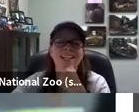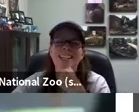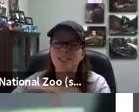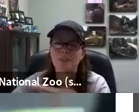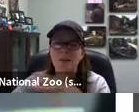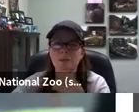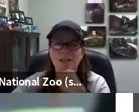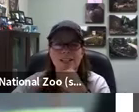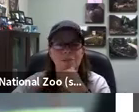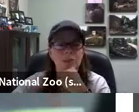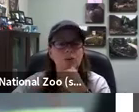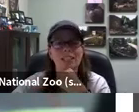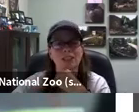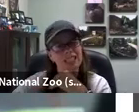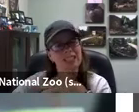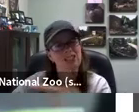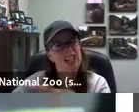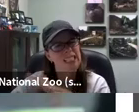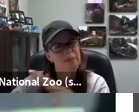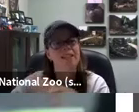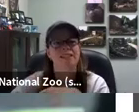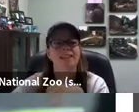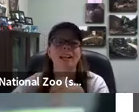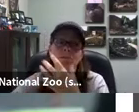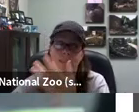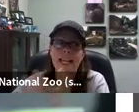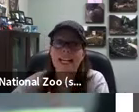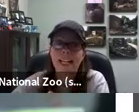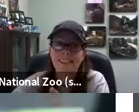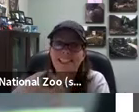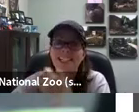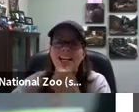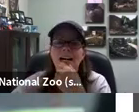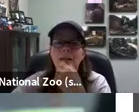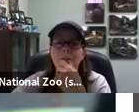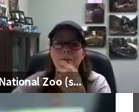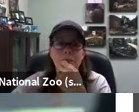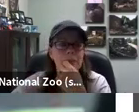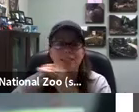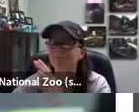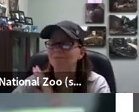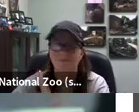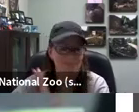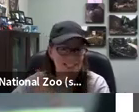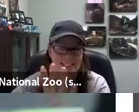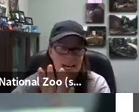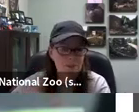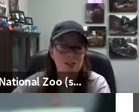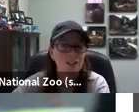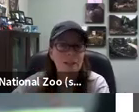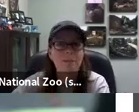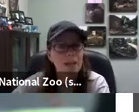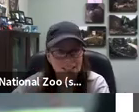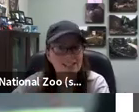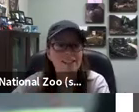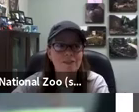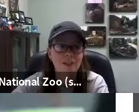It sometimes makes the milkweed look a little ugly because they eat it,